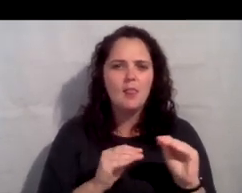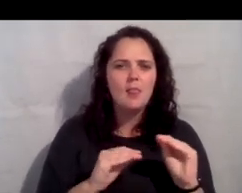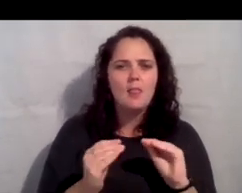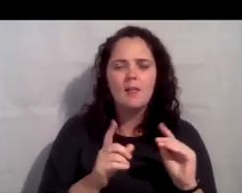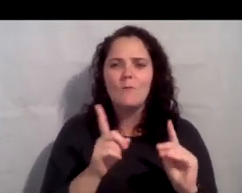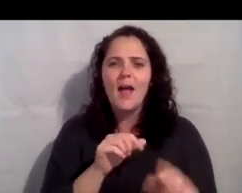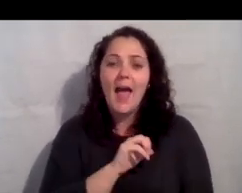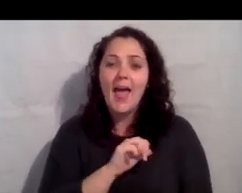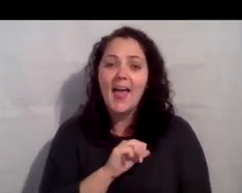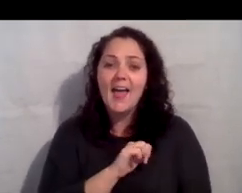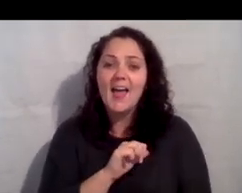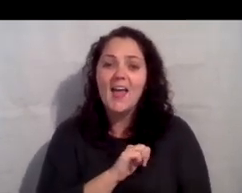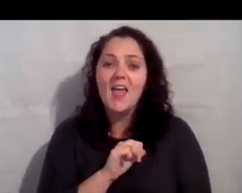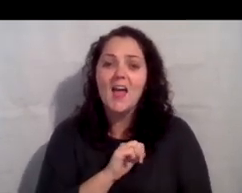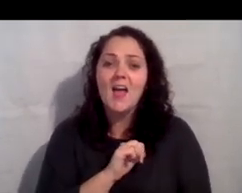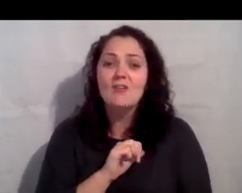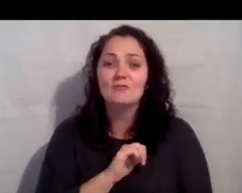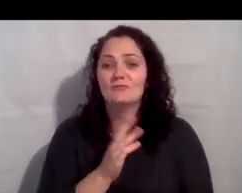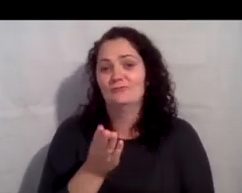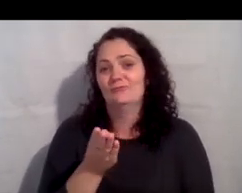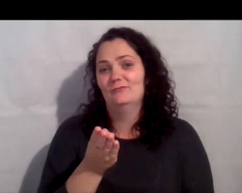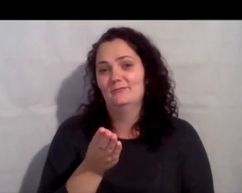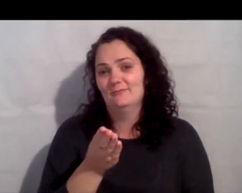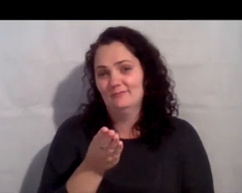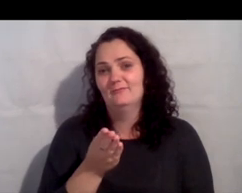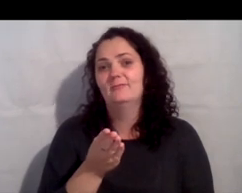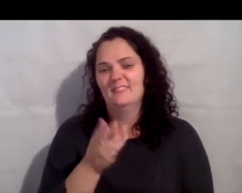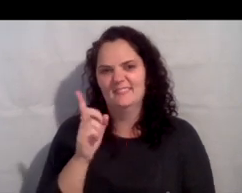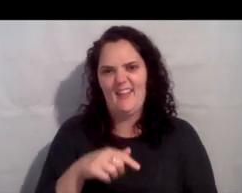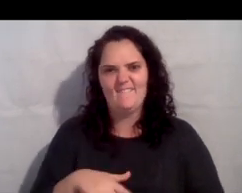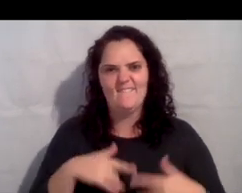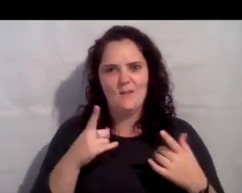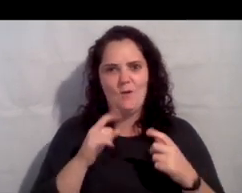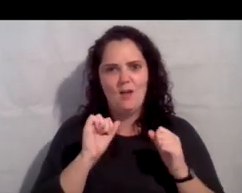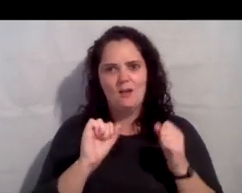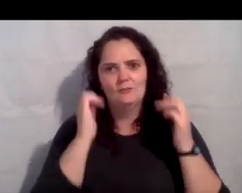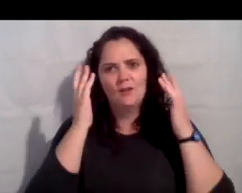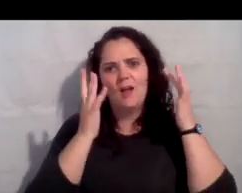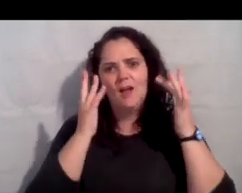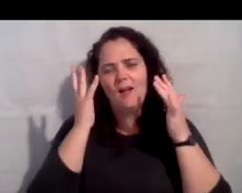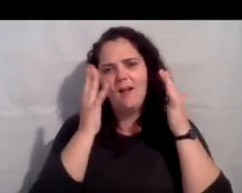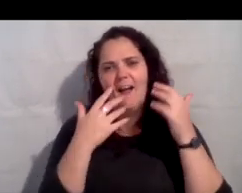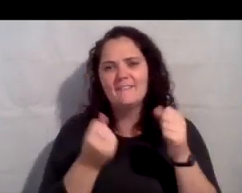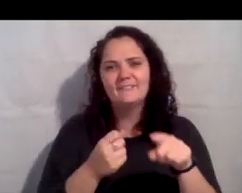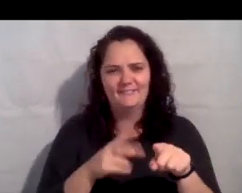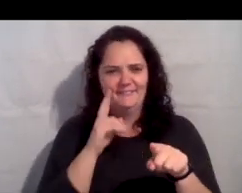get the attitude, you even start to feel the the psychology and the emotion within this and that's something that